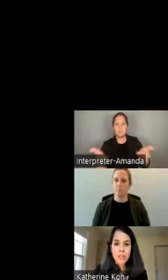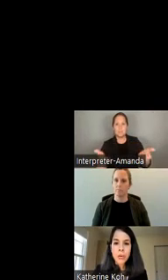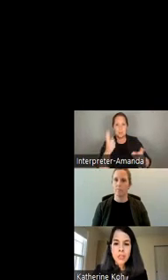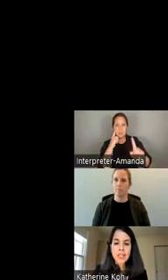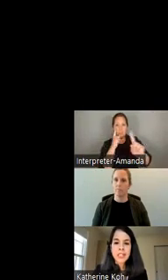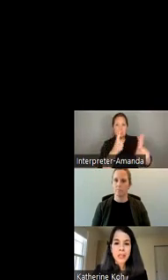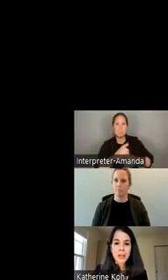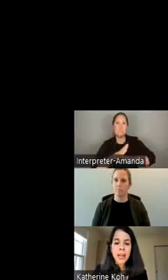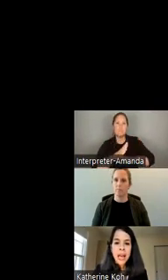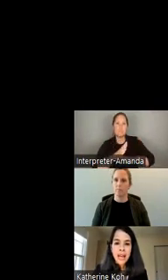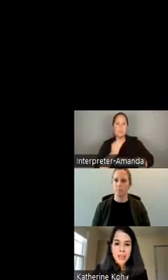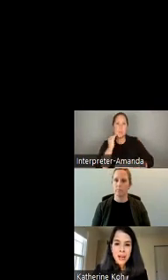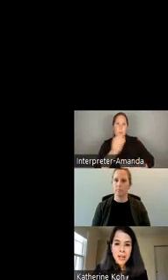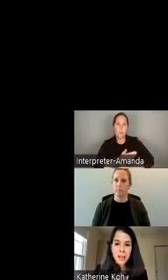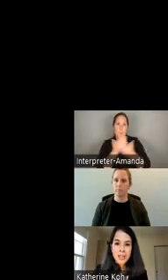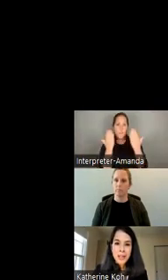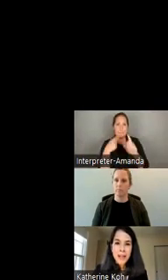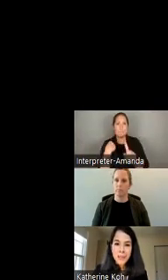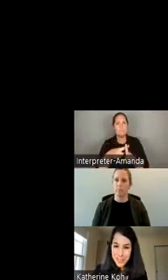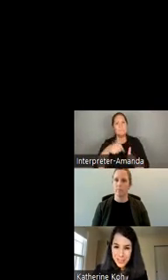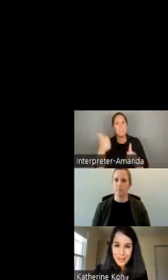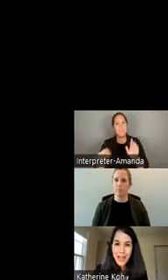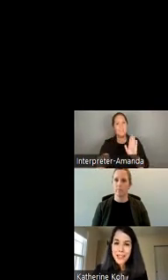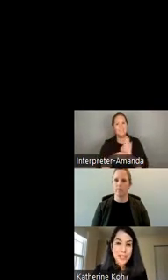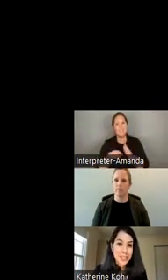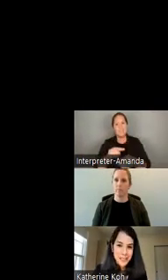into homelessness and other adverse outcomes and I'm happy to share that we actually just